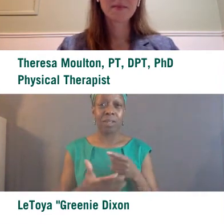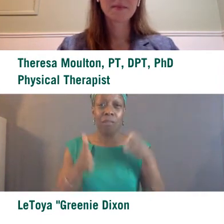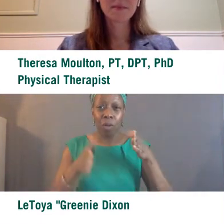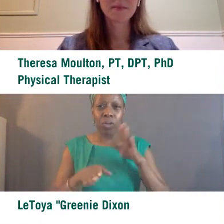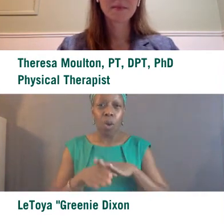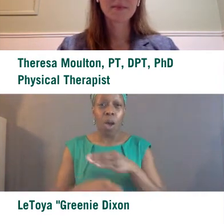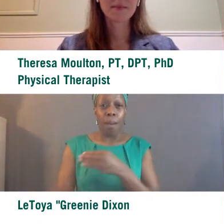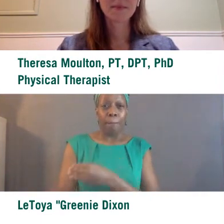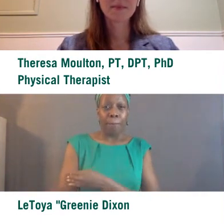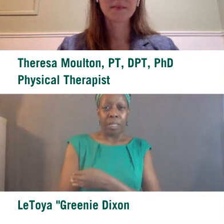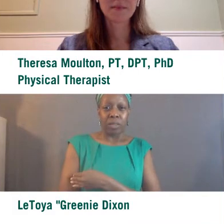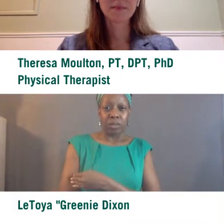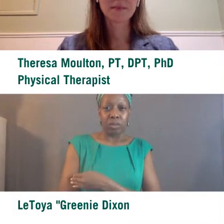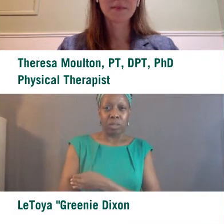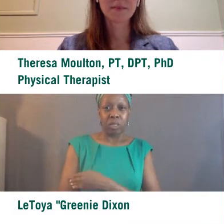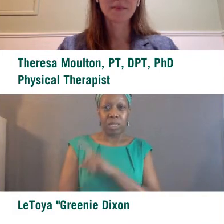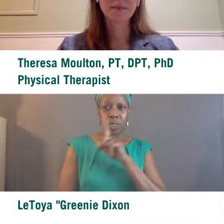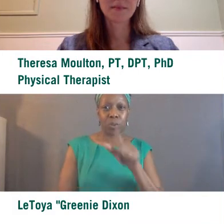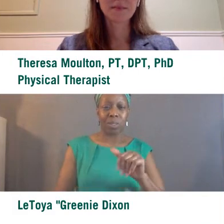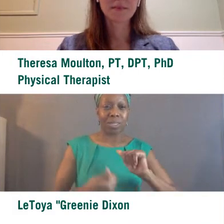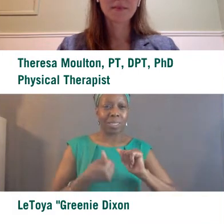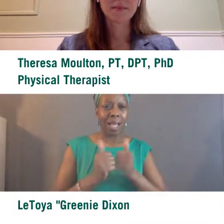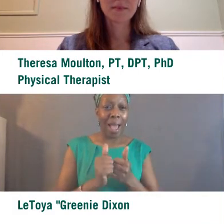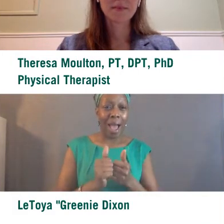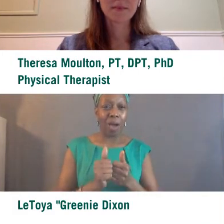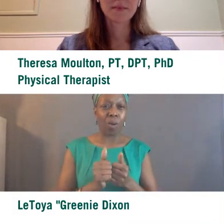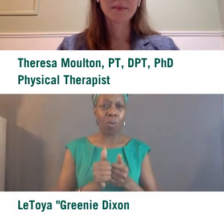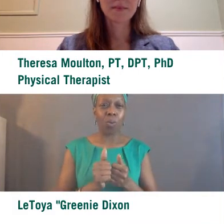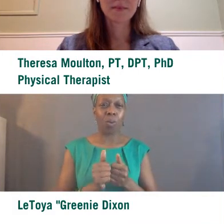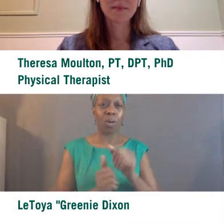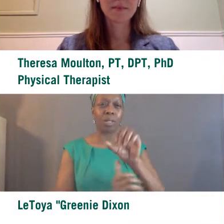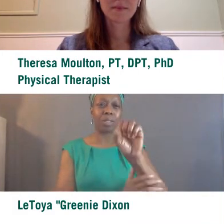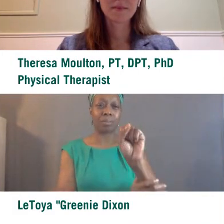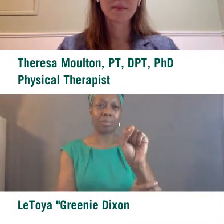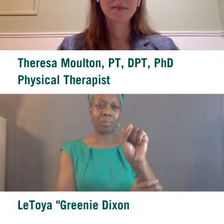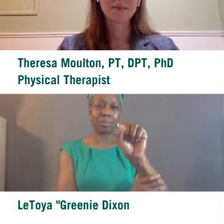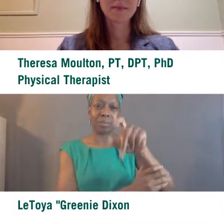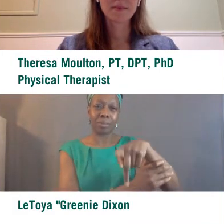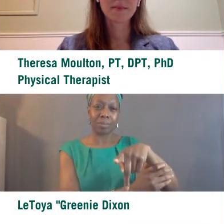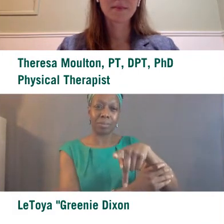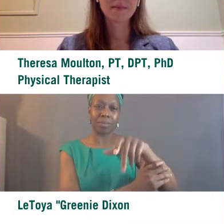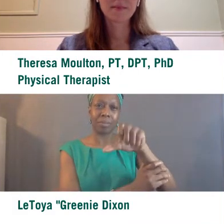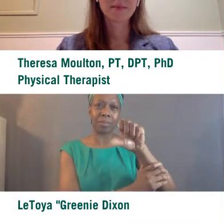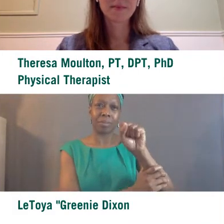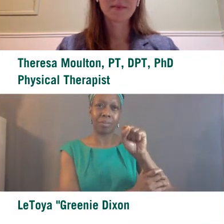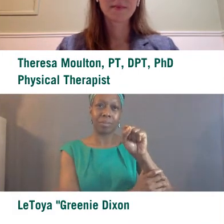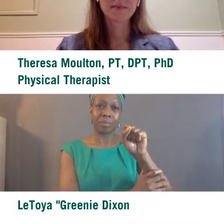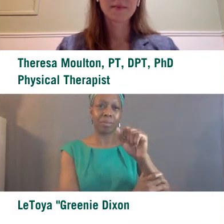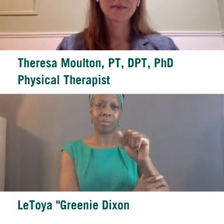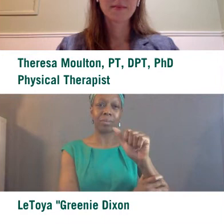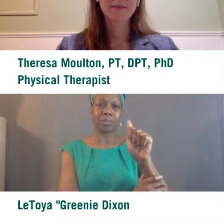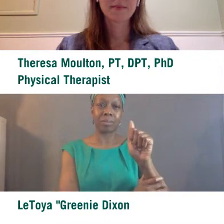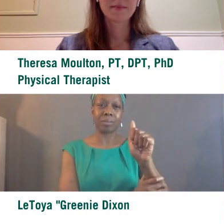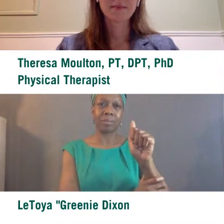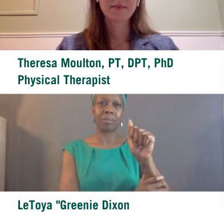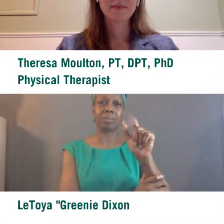And the question is how does spasticity affect muscles? How am I muscles different compared to